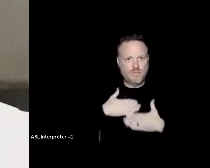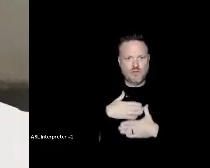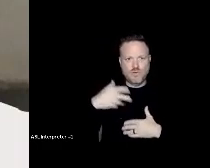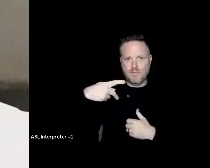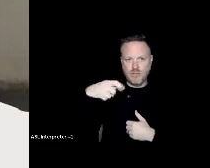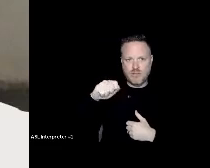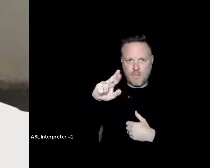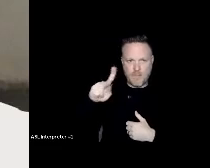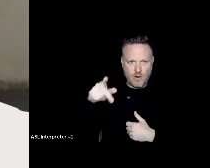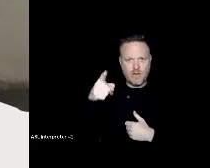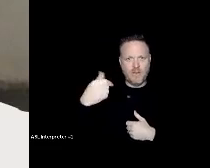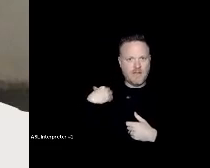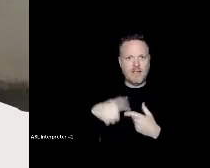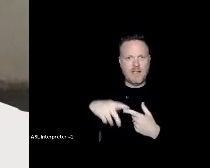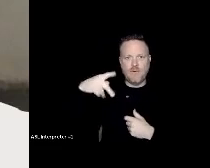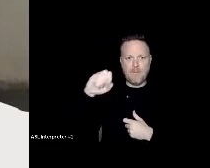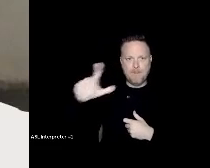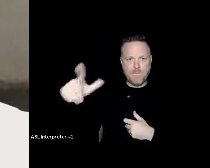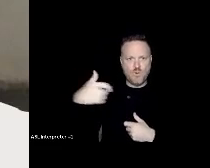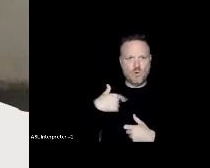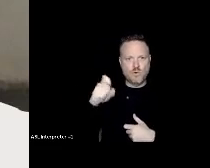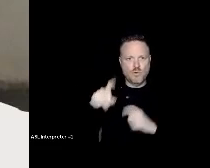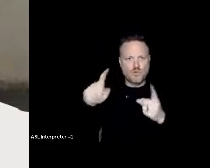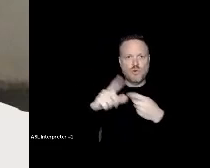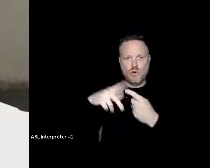there is a pool. We were supposed to go just to the pool section.